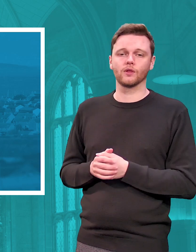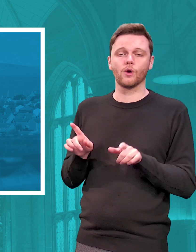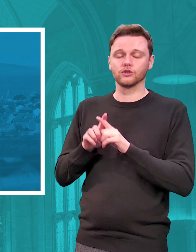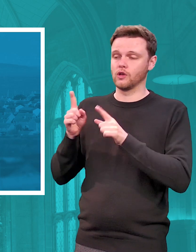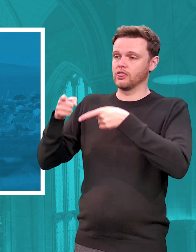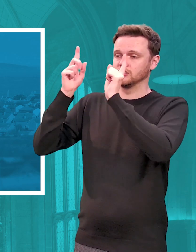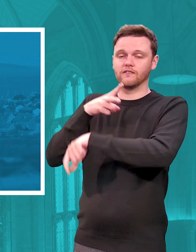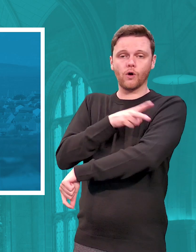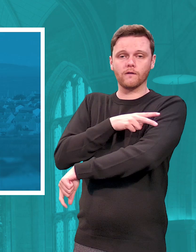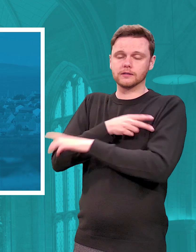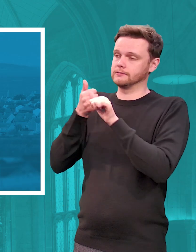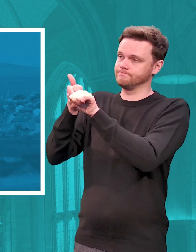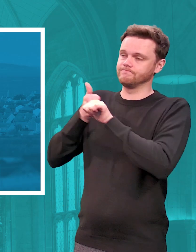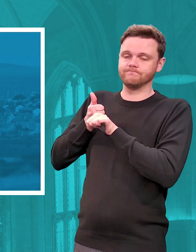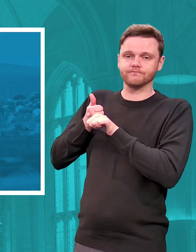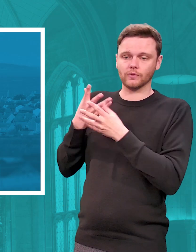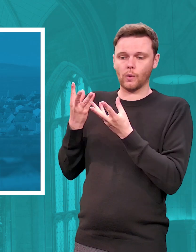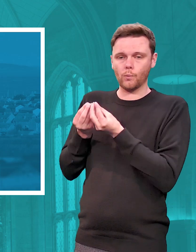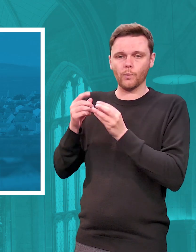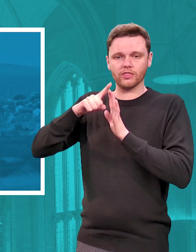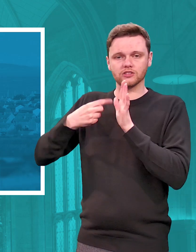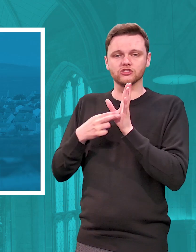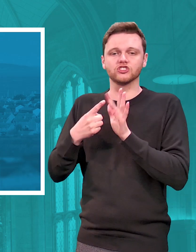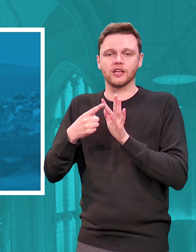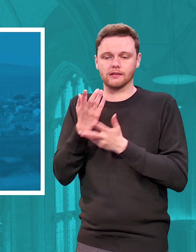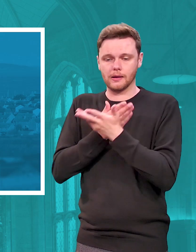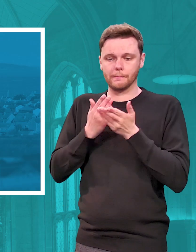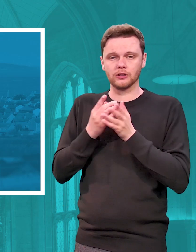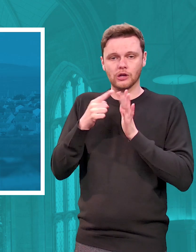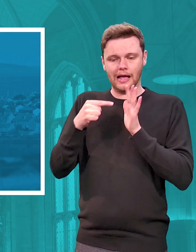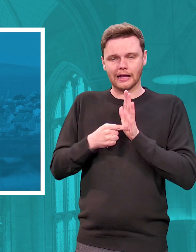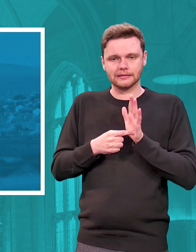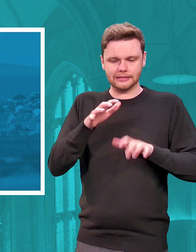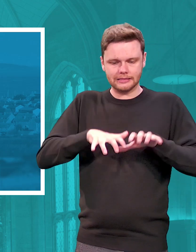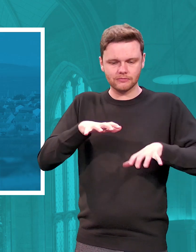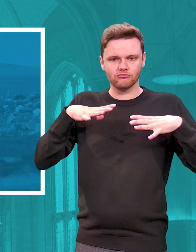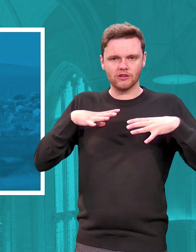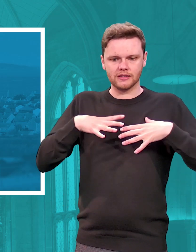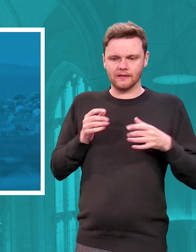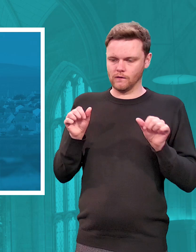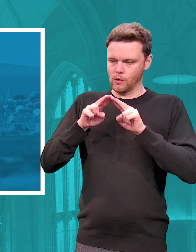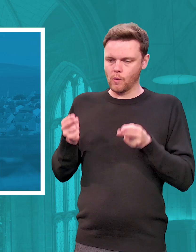who worked with Jane to ensure that IT arrangements were available for homeworking at very short notice